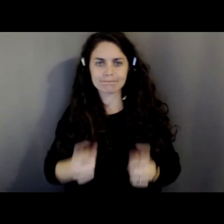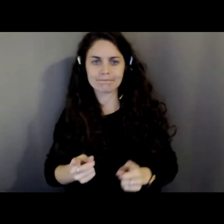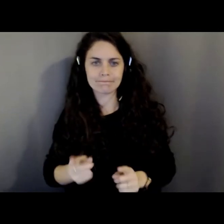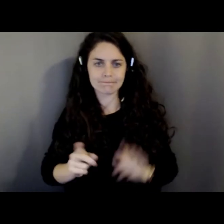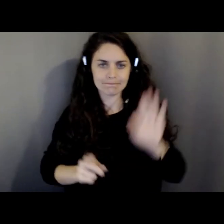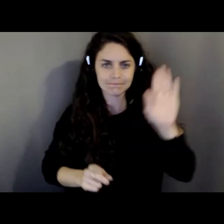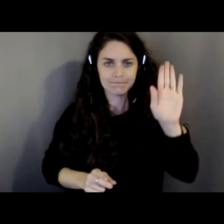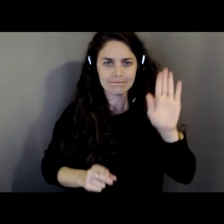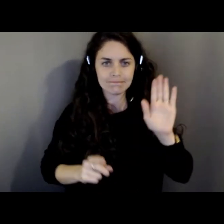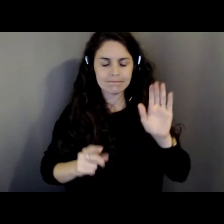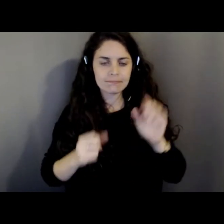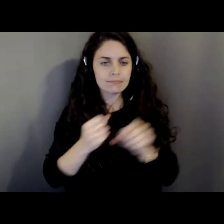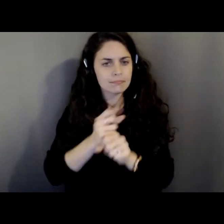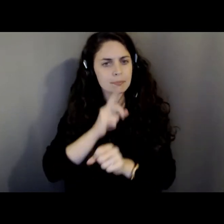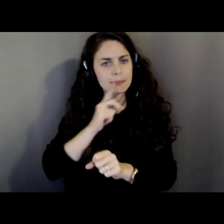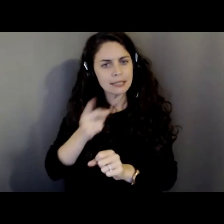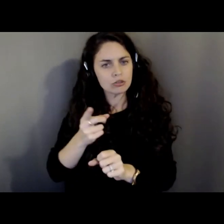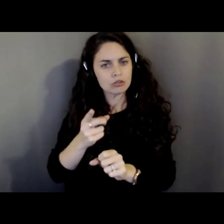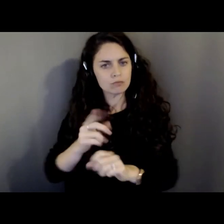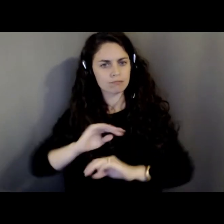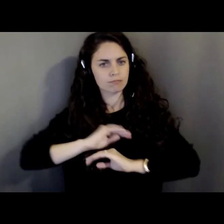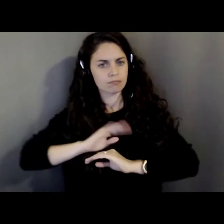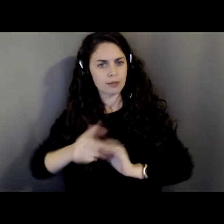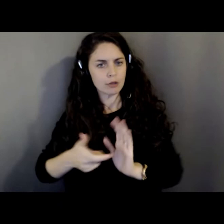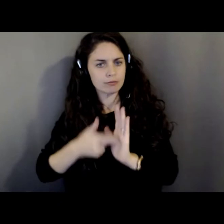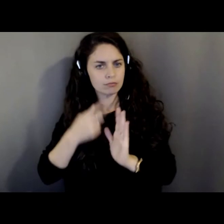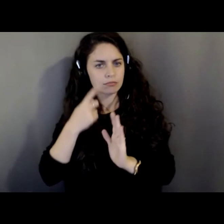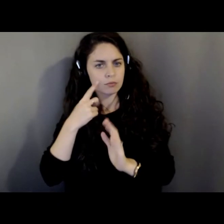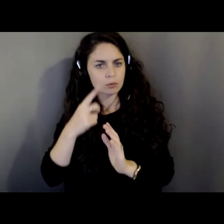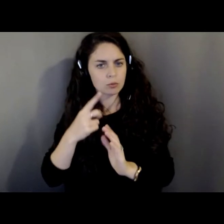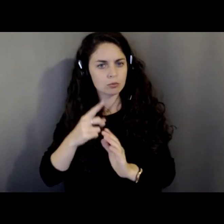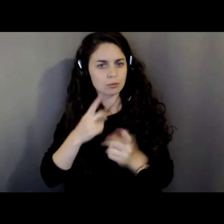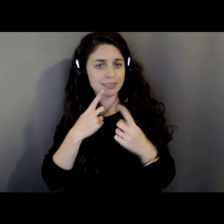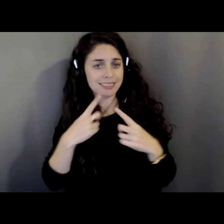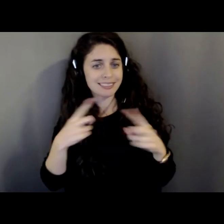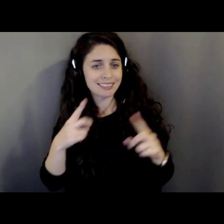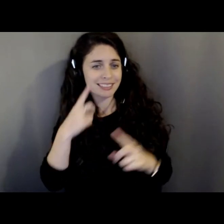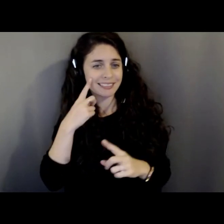make sure that they get what they need to be successful as a as an exchange student in the US.